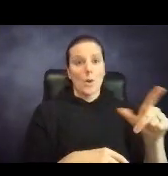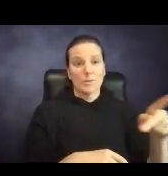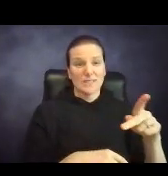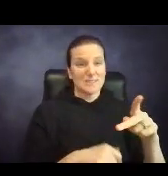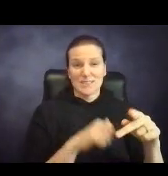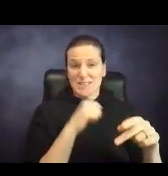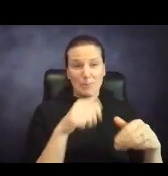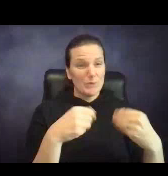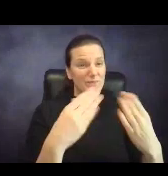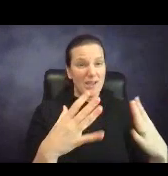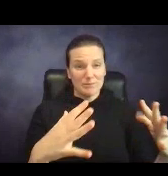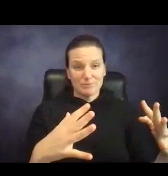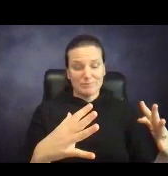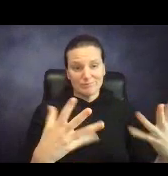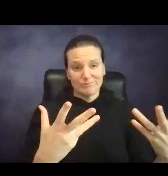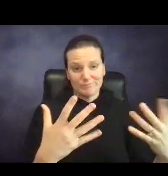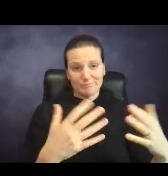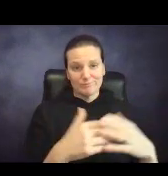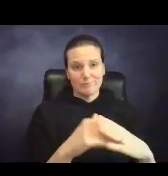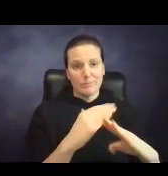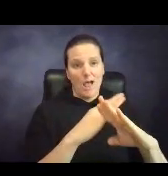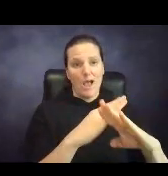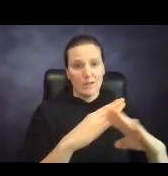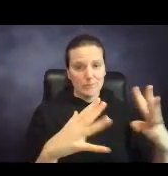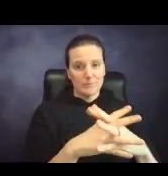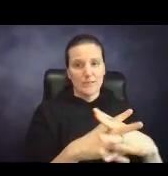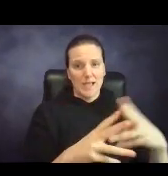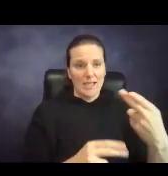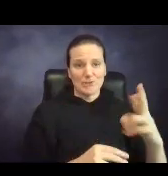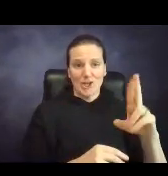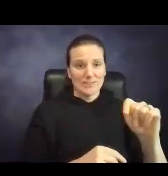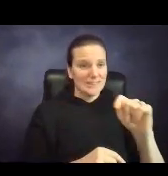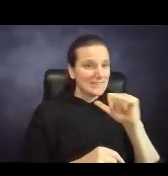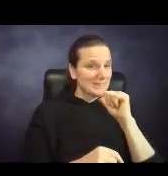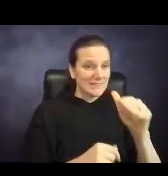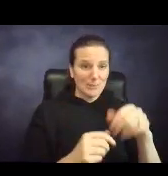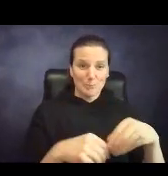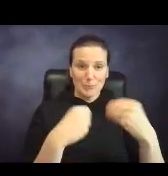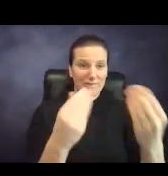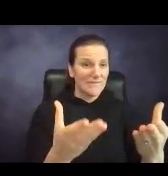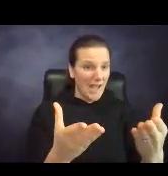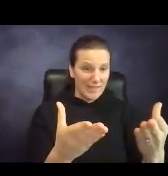Just remember that HRT does not provide contraception. I don't have that on a slide anywhere, so I'll pay it again.